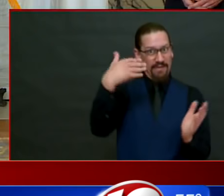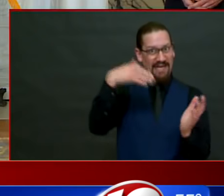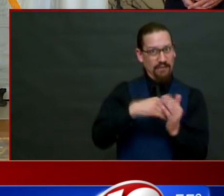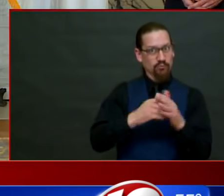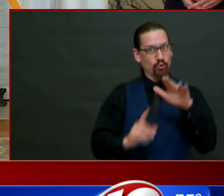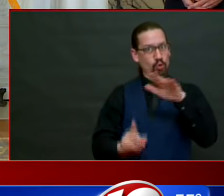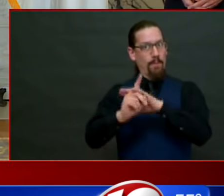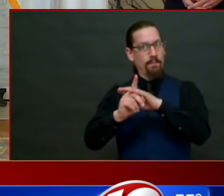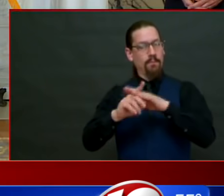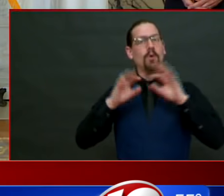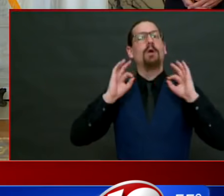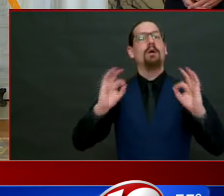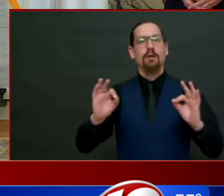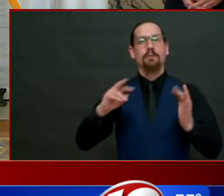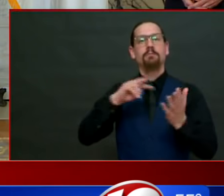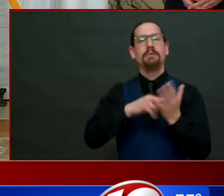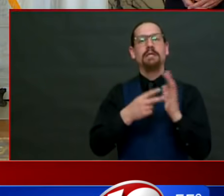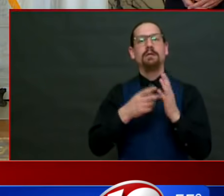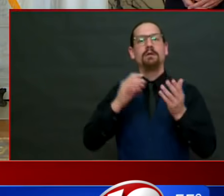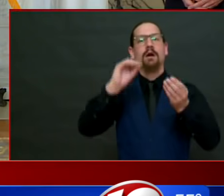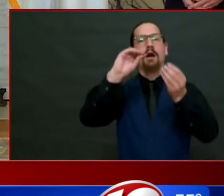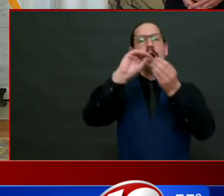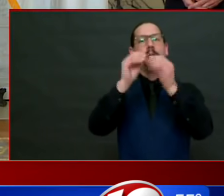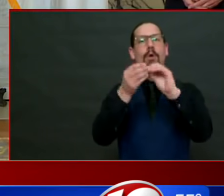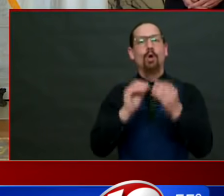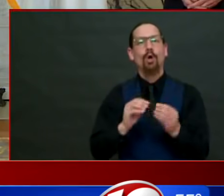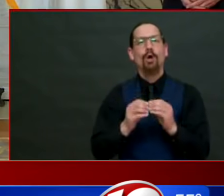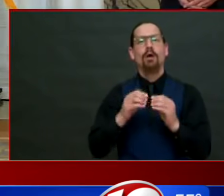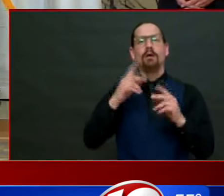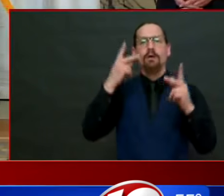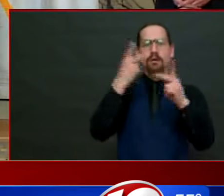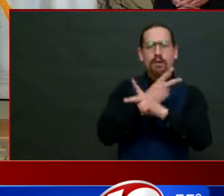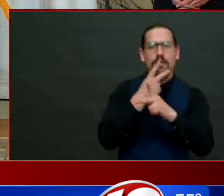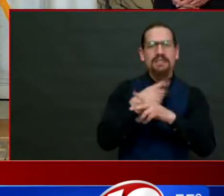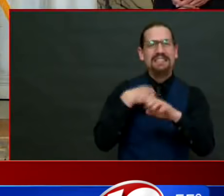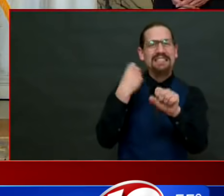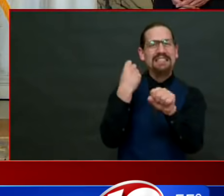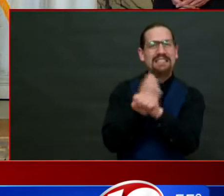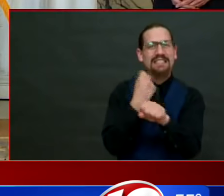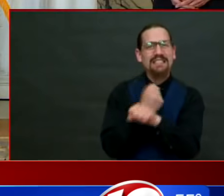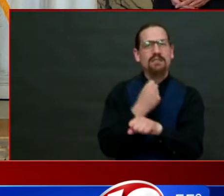OF THIS SAMPLE OF 5000, HOPEFULLY SOME WILL SHOW UP AND WE WILL GET A LOT OF DATA.